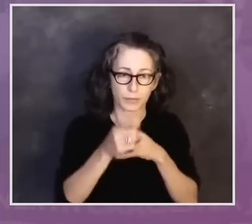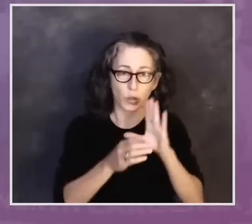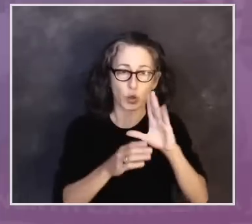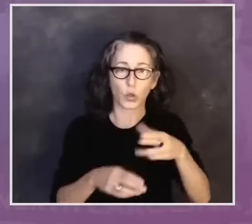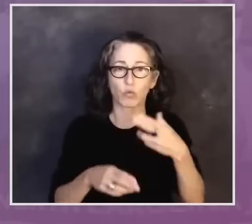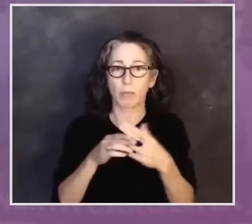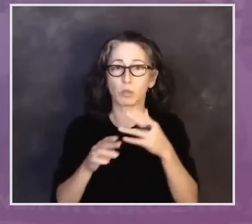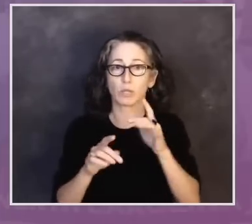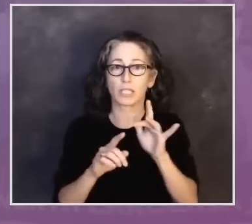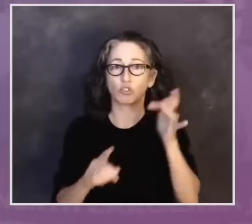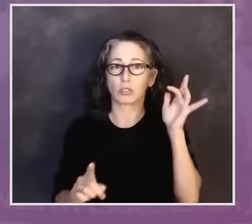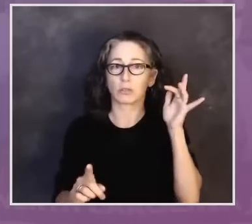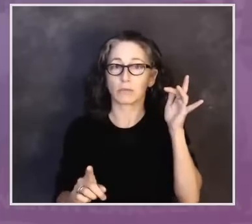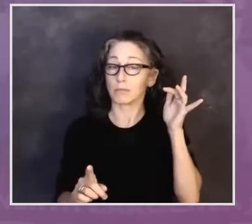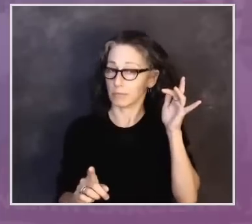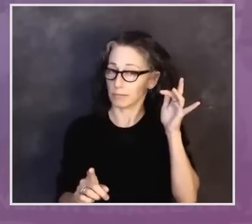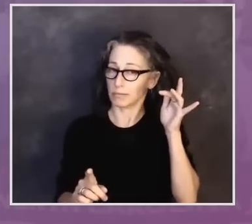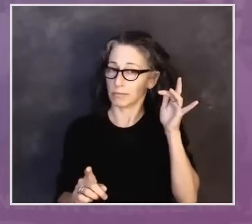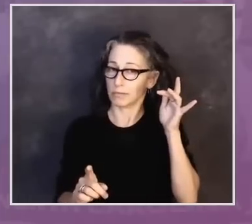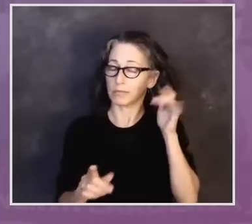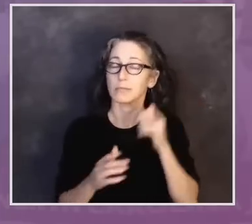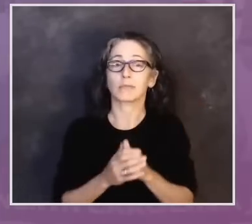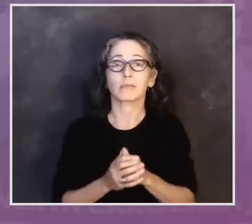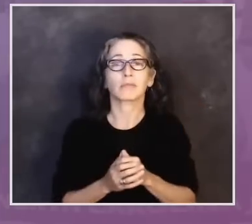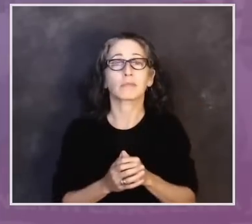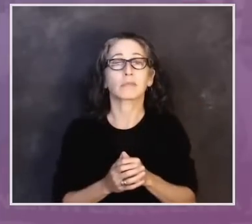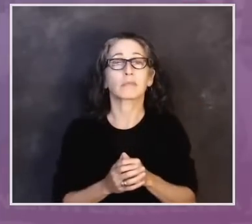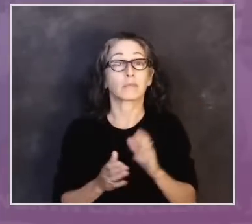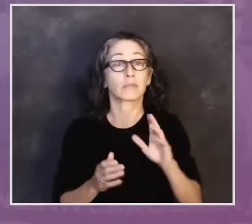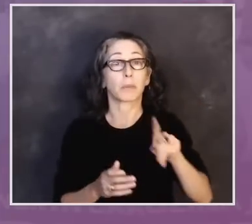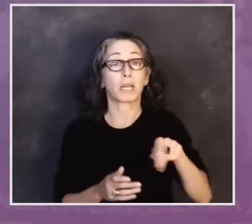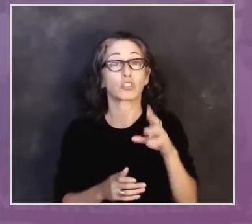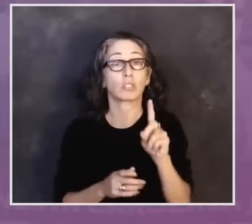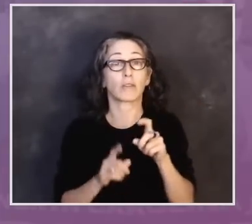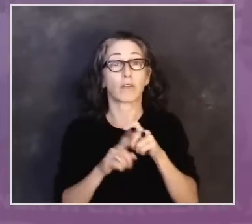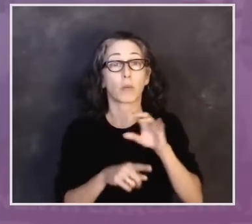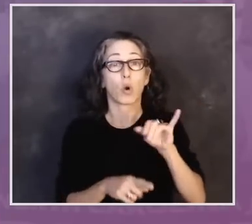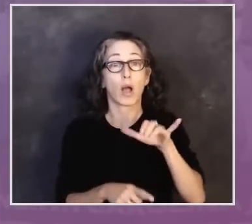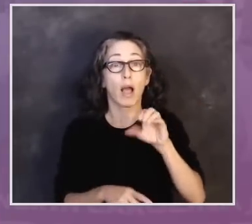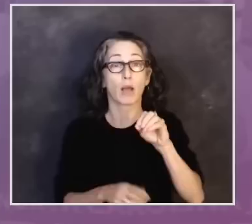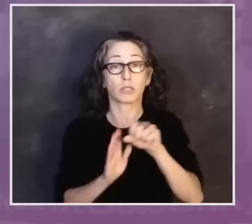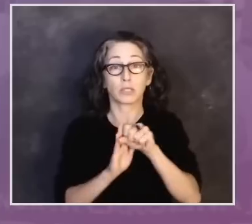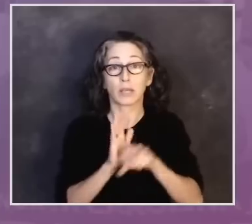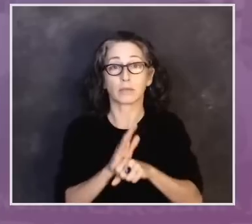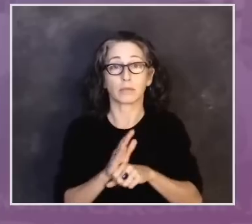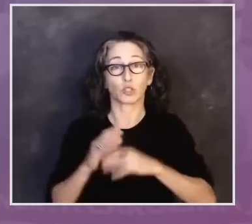ADAMS. SHE IS AN AMAZING WOMAN. HER REPUTATION PRECEDES